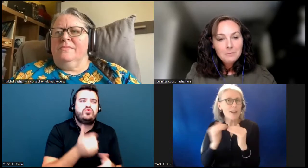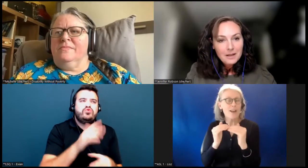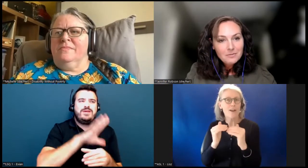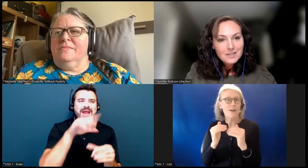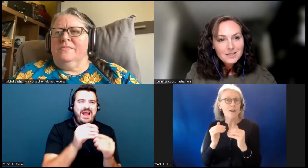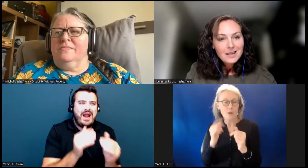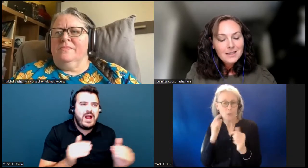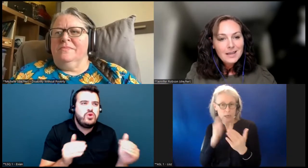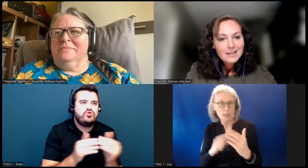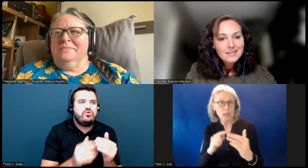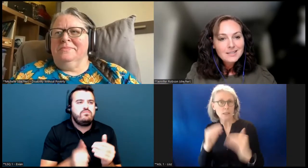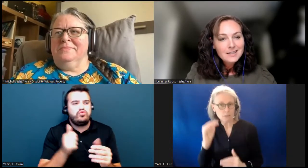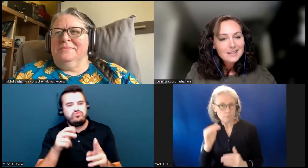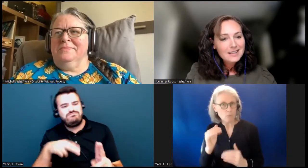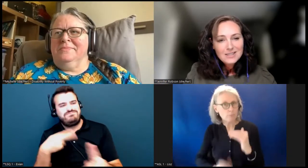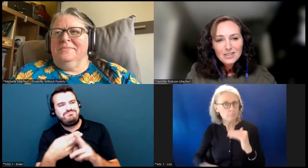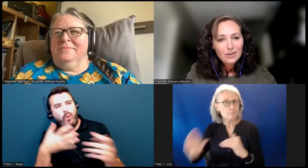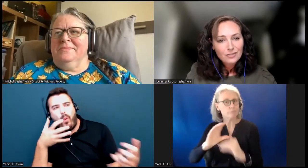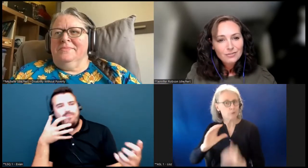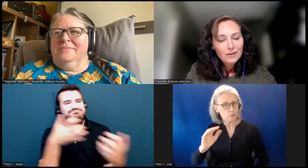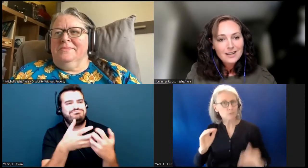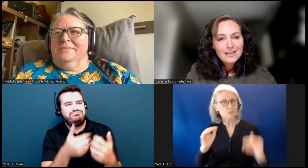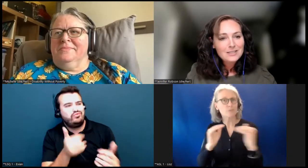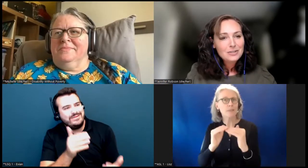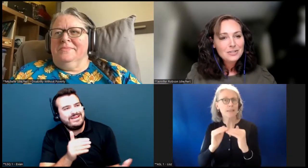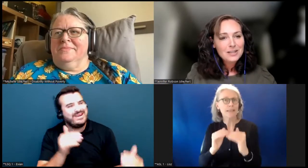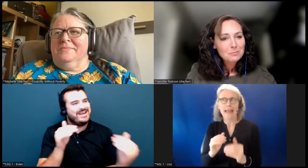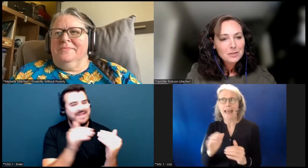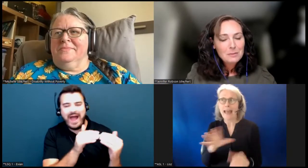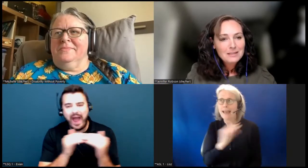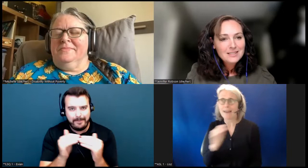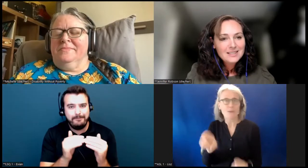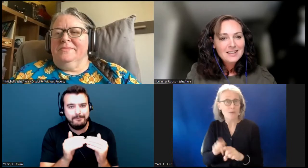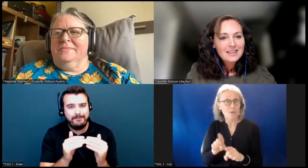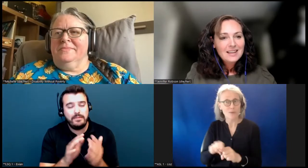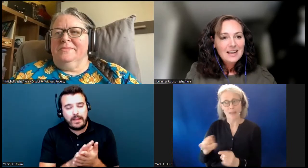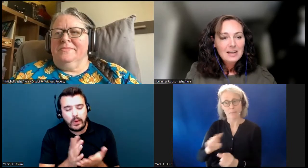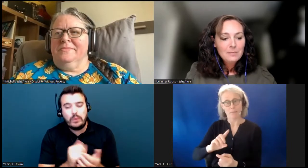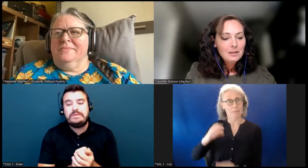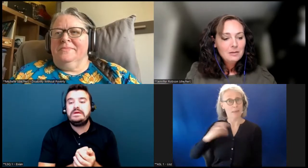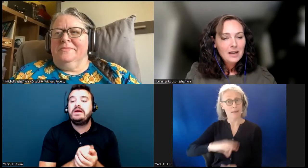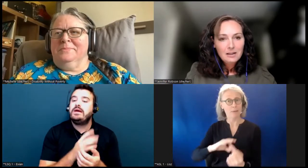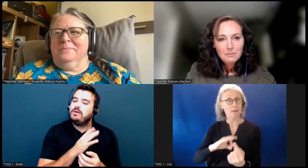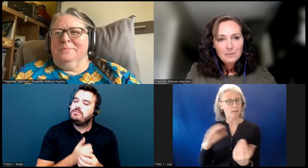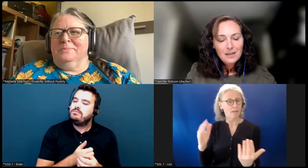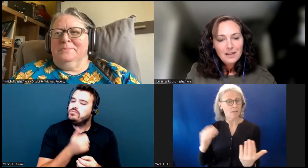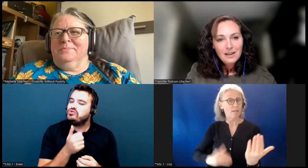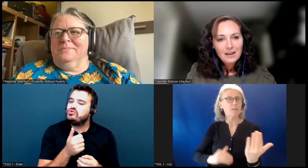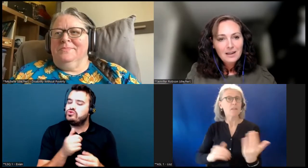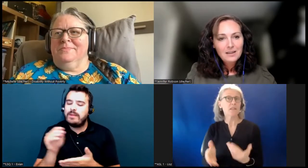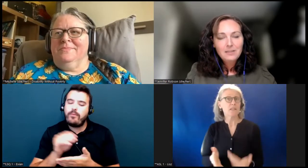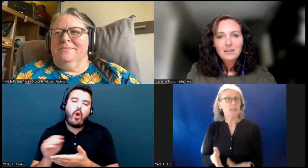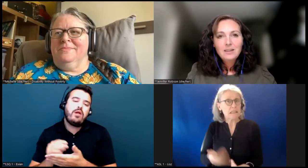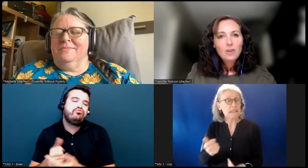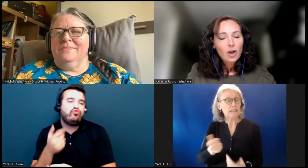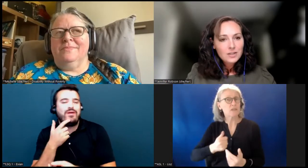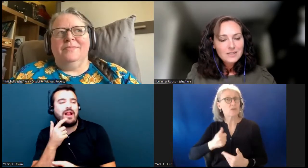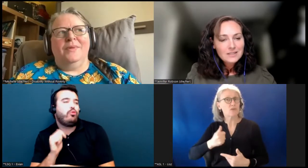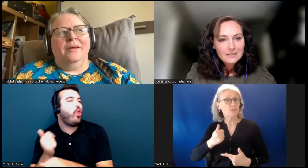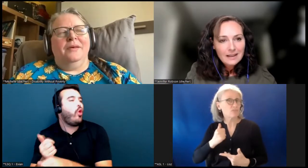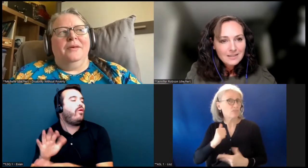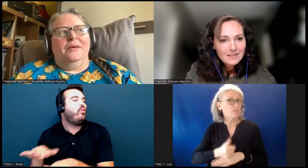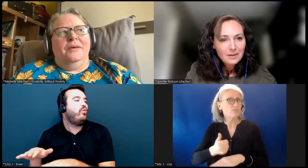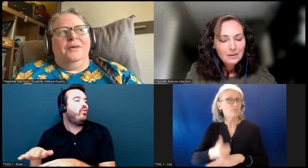AND BENEFIT DESIGN THAT IS EASIER, RIGHT. EASIER TO IMPLEMENT. MAYBE COSTS LESS ON A